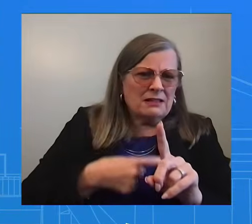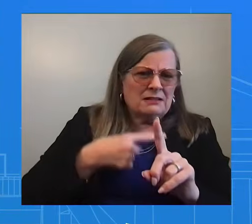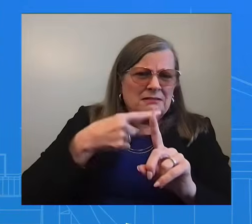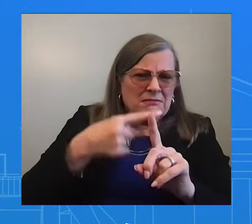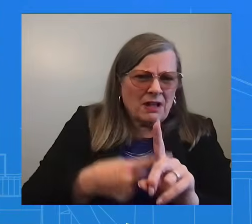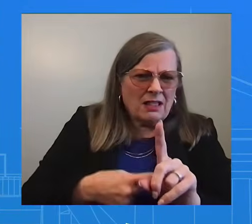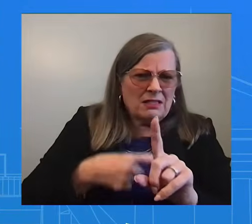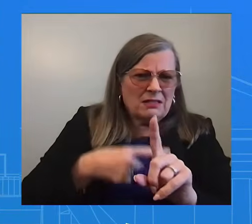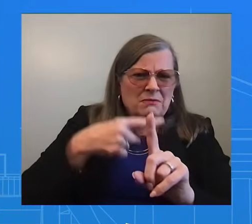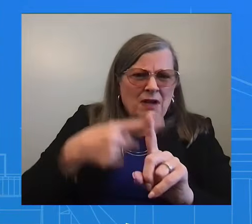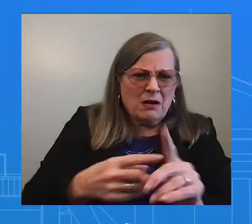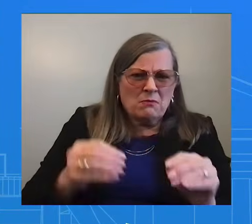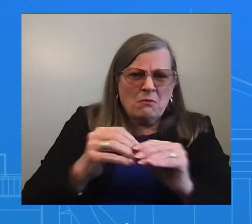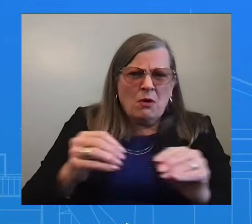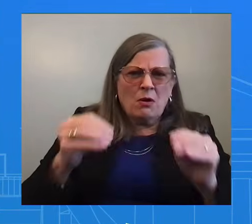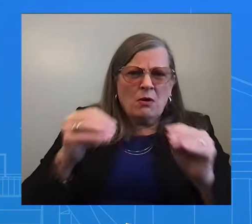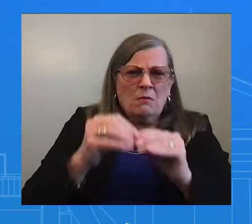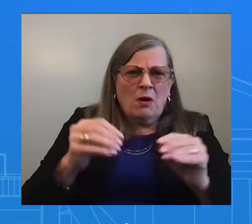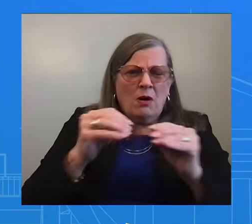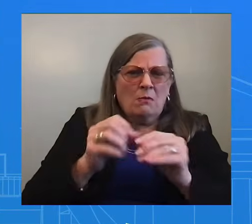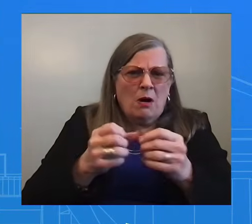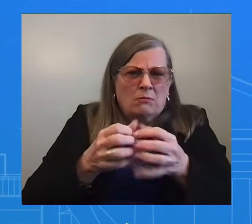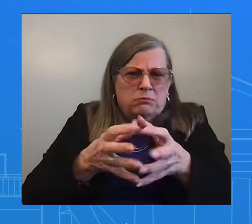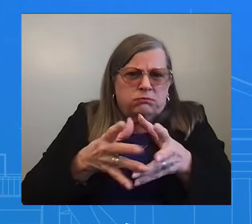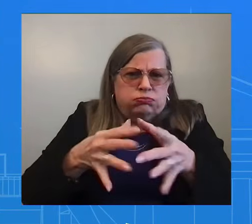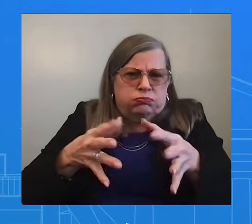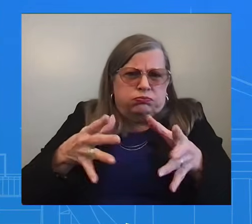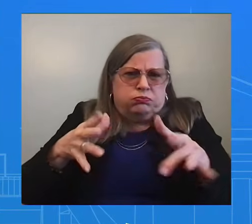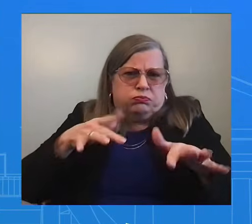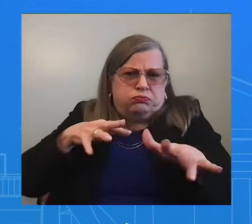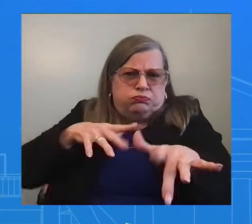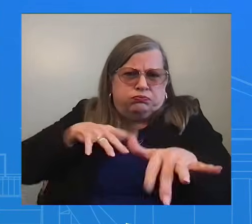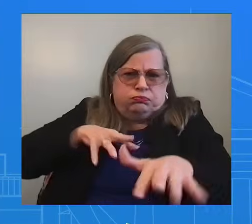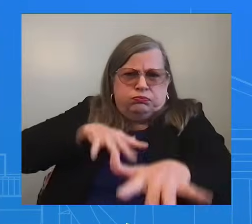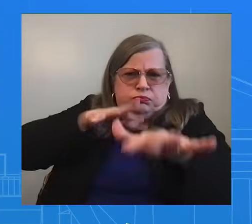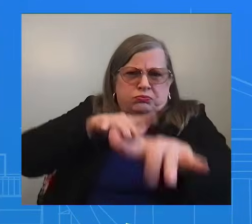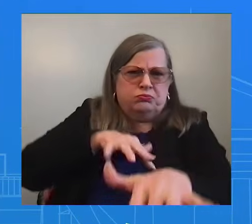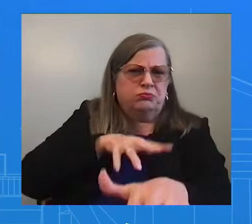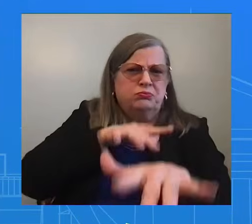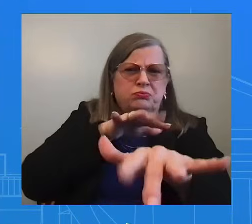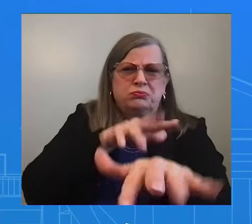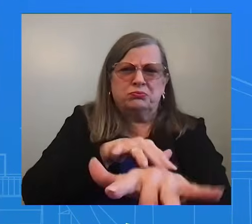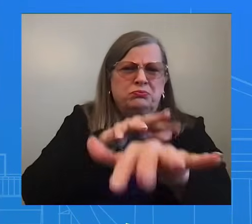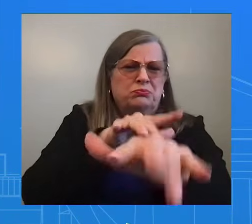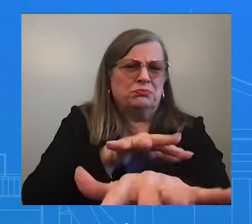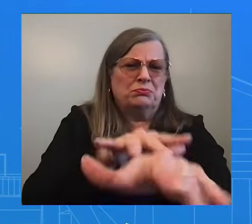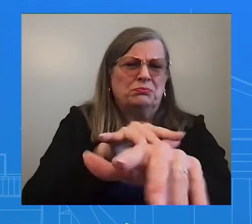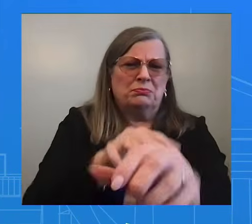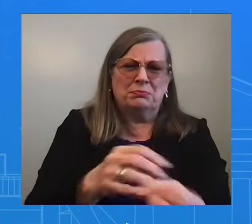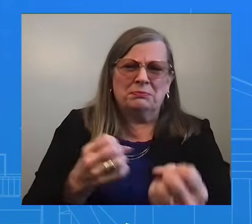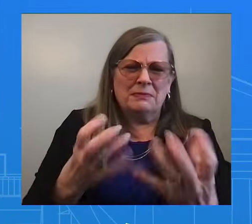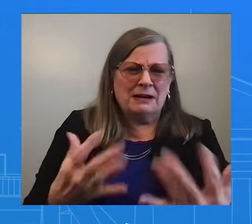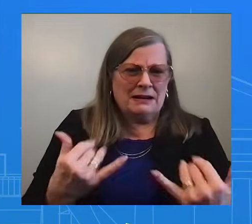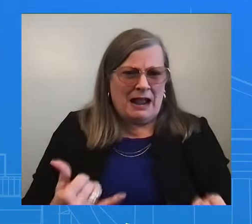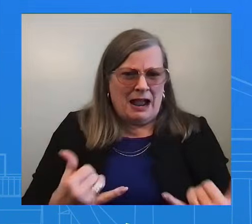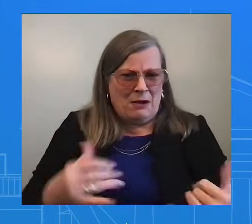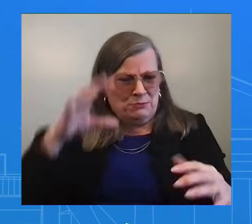And that's one of the reasons why the -- the two leaders thought it was important to talk today. And it's another reason why we're going to be sending down